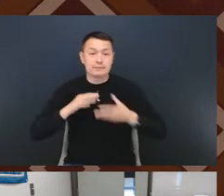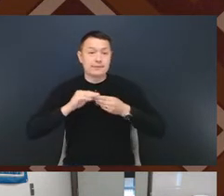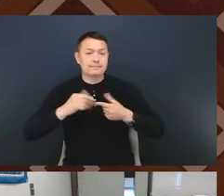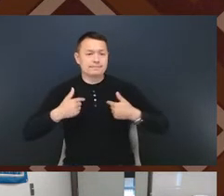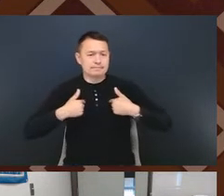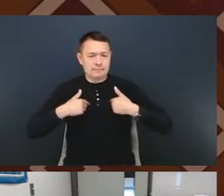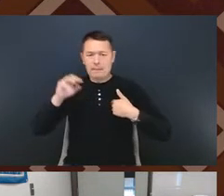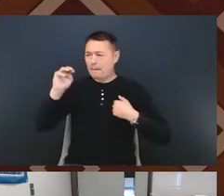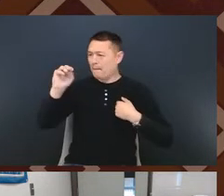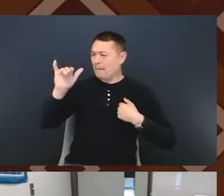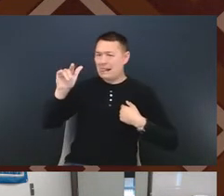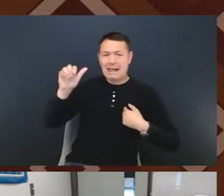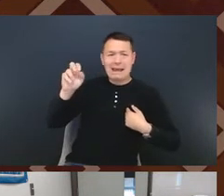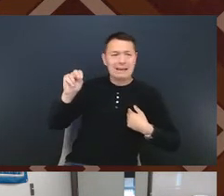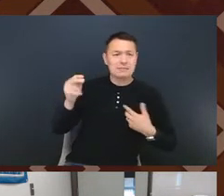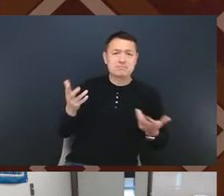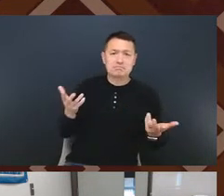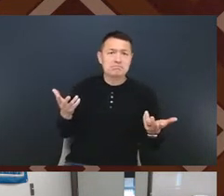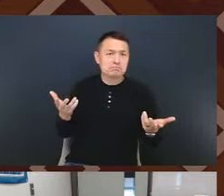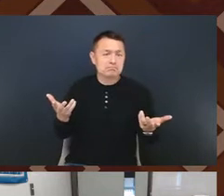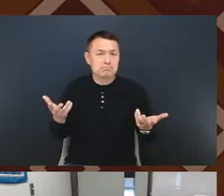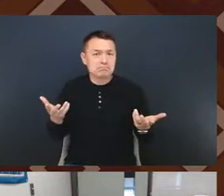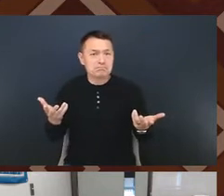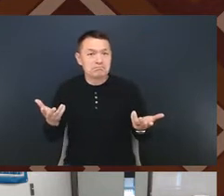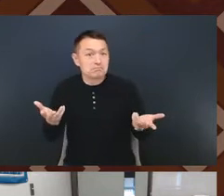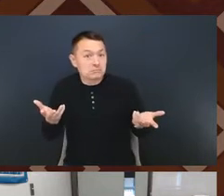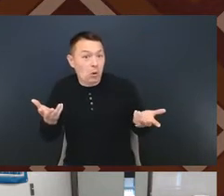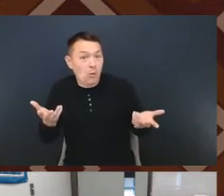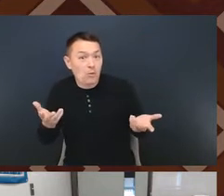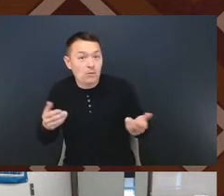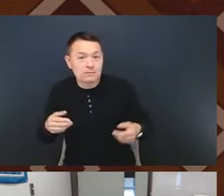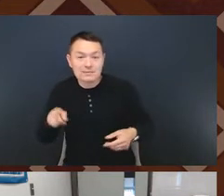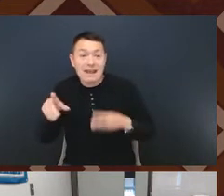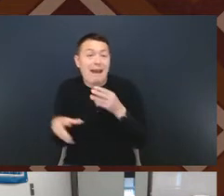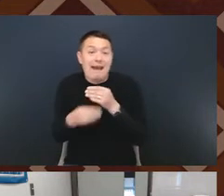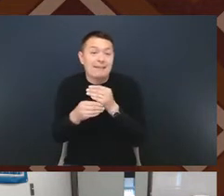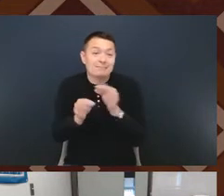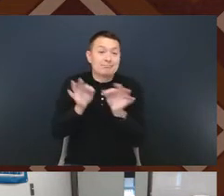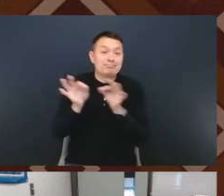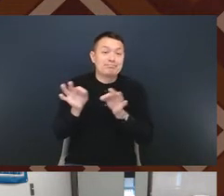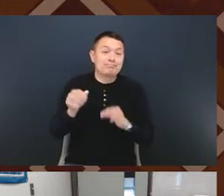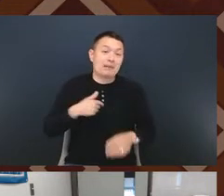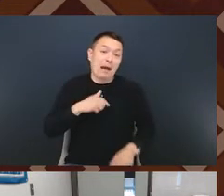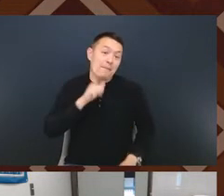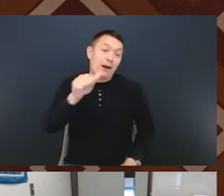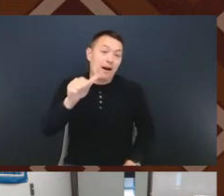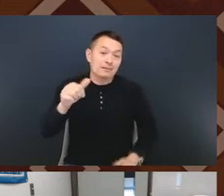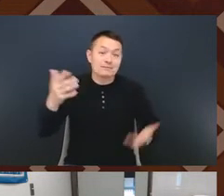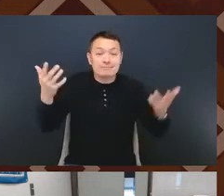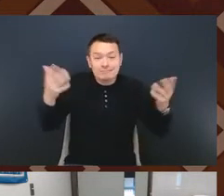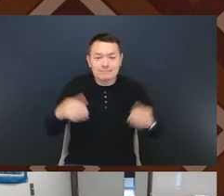And so they added that in OK, this is a very easy question.